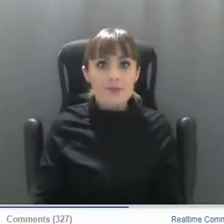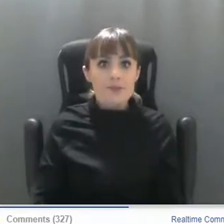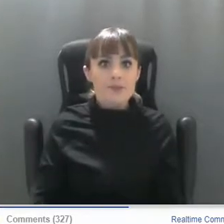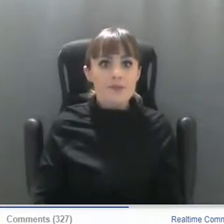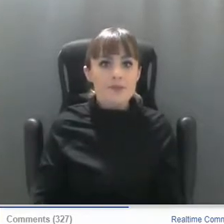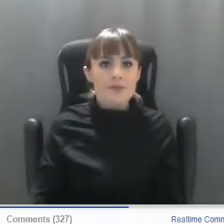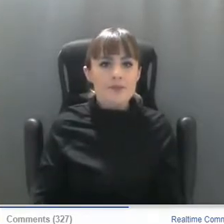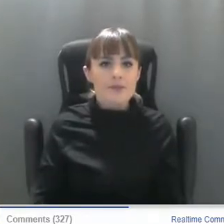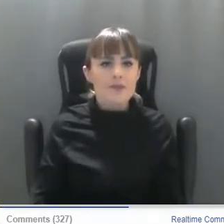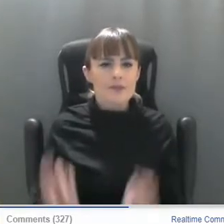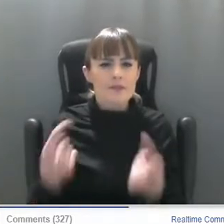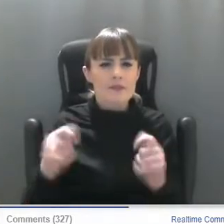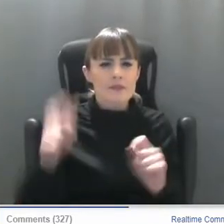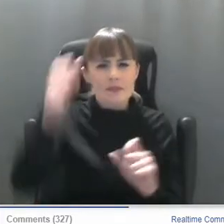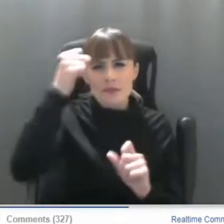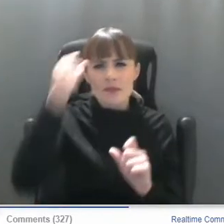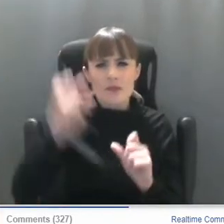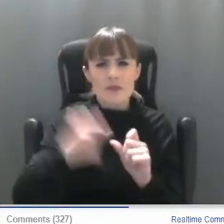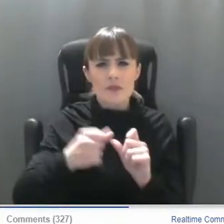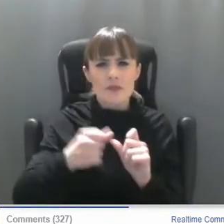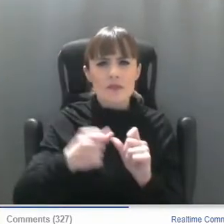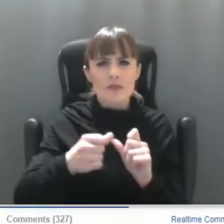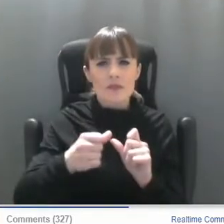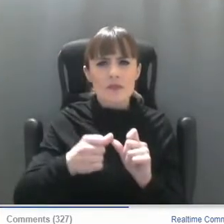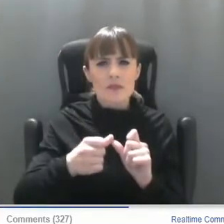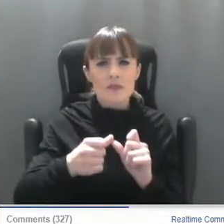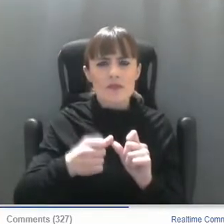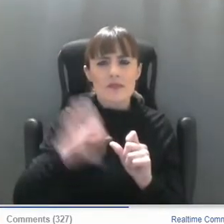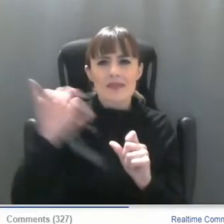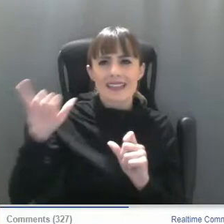remember what that Hill is by... I remember. Yeah, that hill is up at the South end of